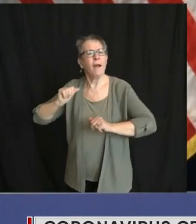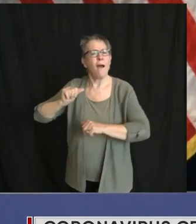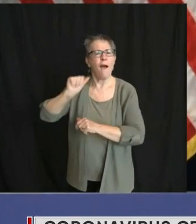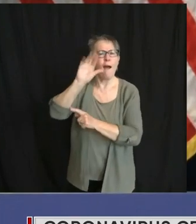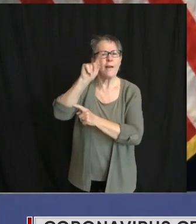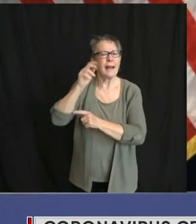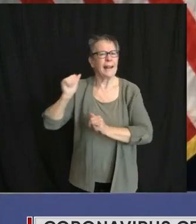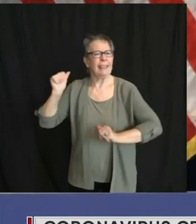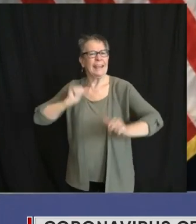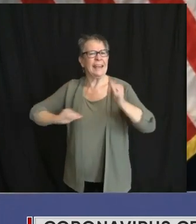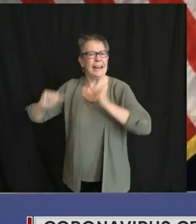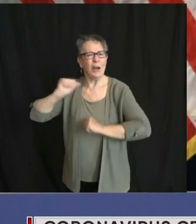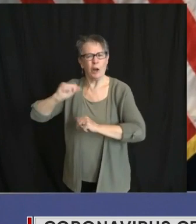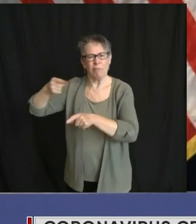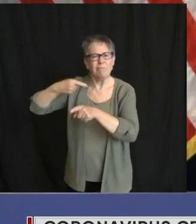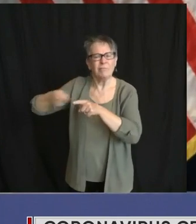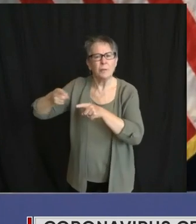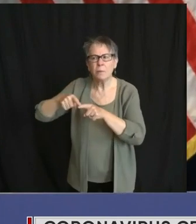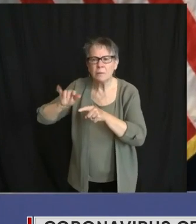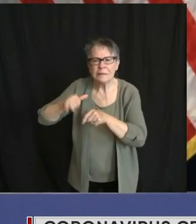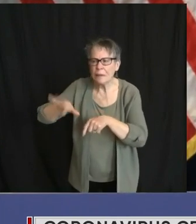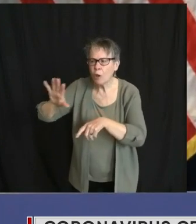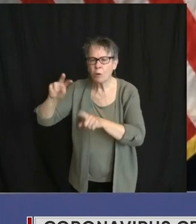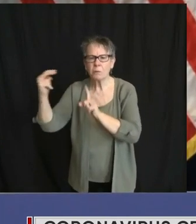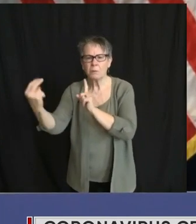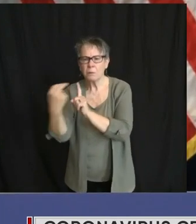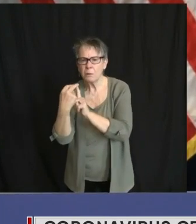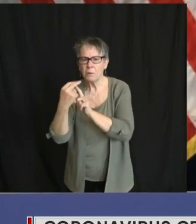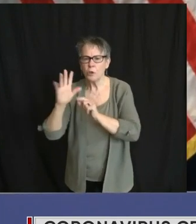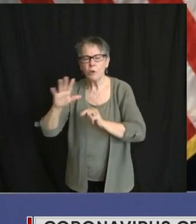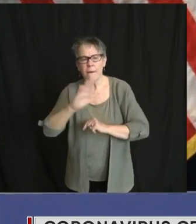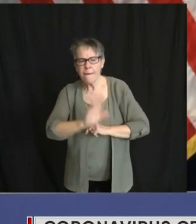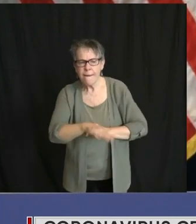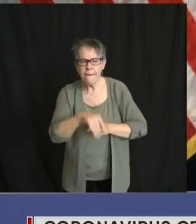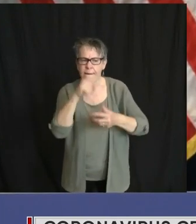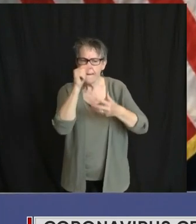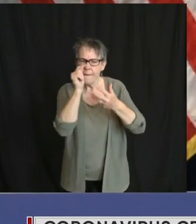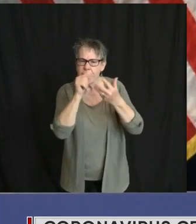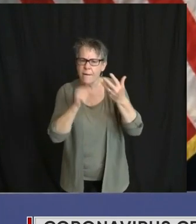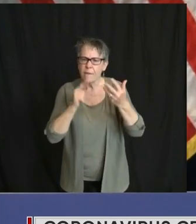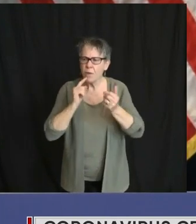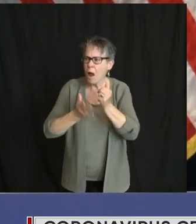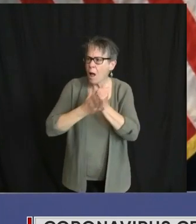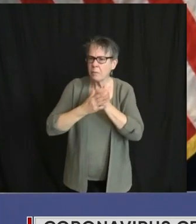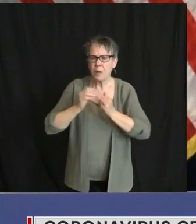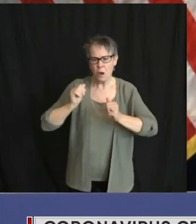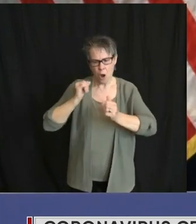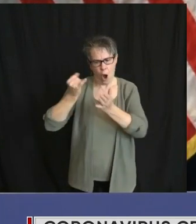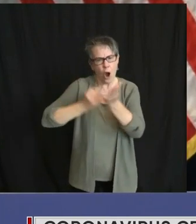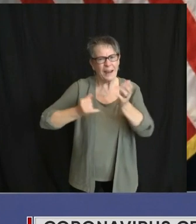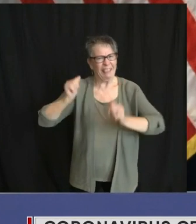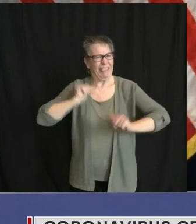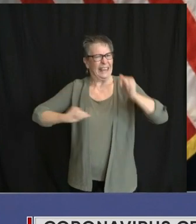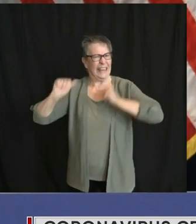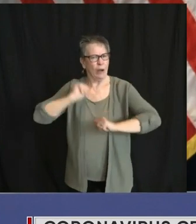LEADING STEAM STATES WHEN THE DUST SETTLES. ONE OF THE MOST IMPORTANT THINK